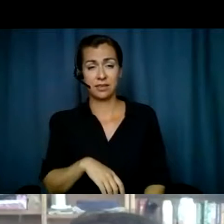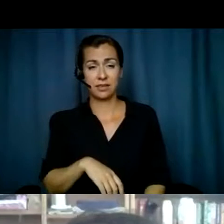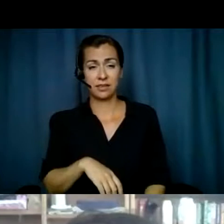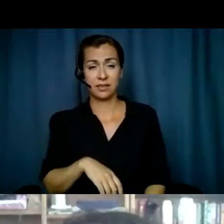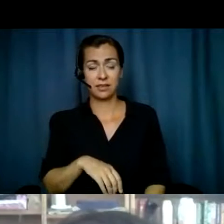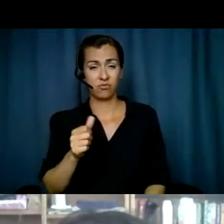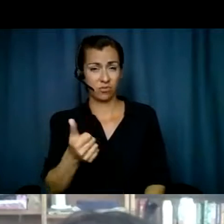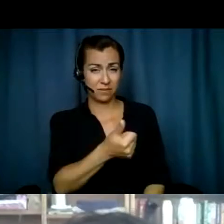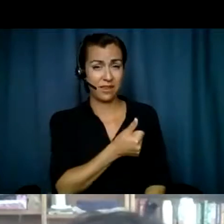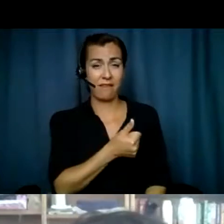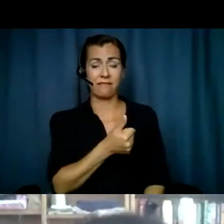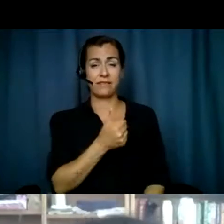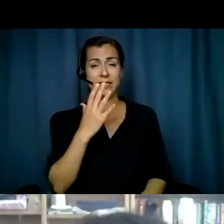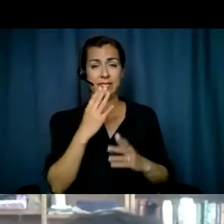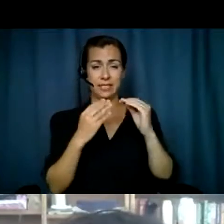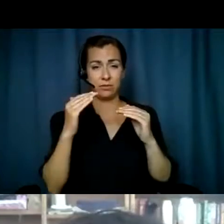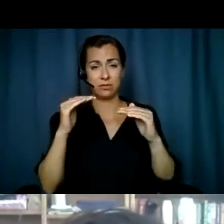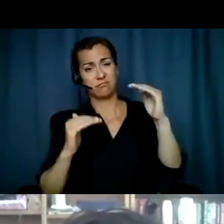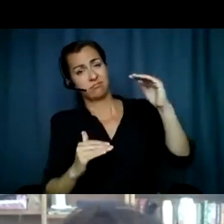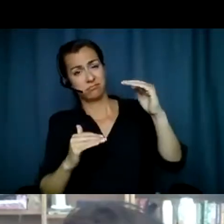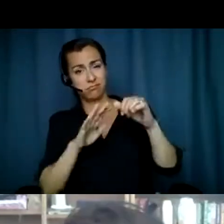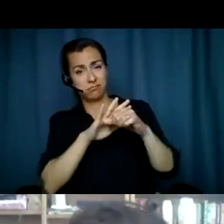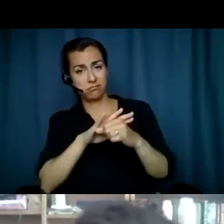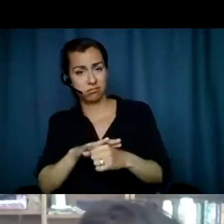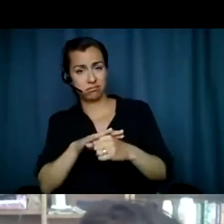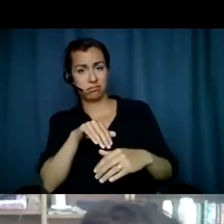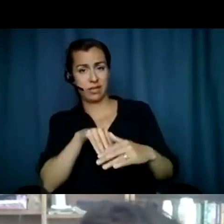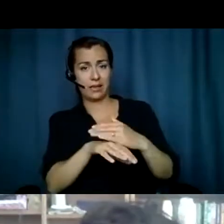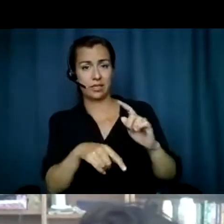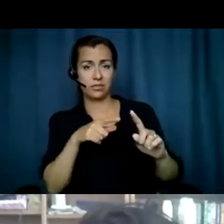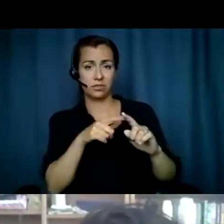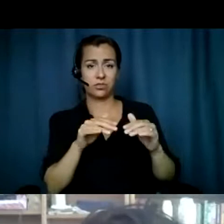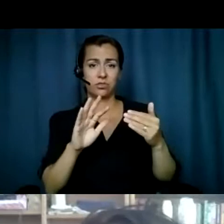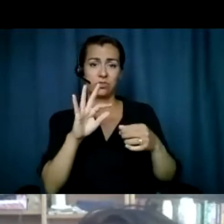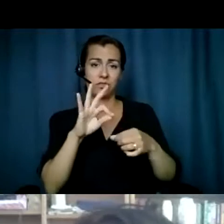accessible for people with disabilities, most often, will also help make voting